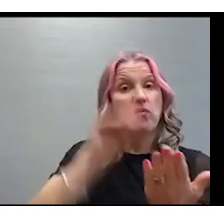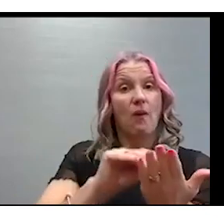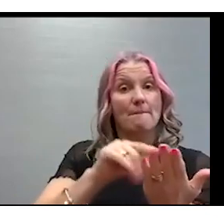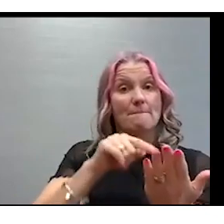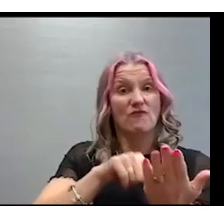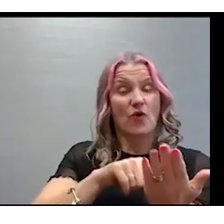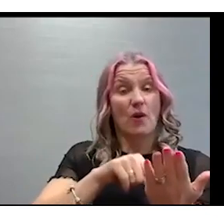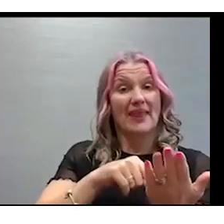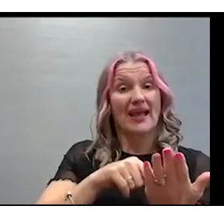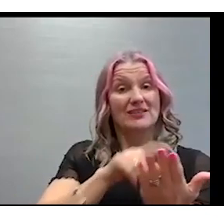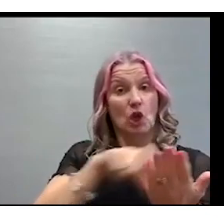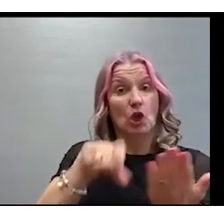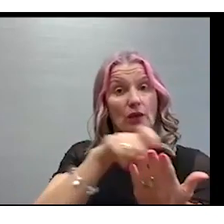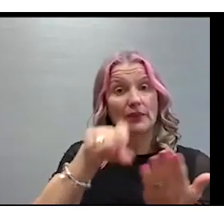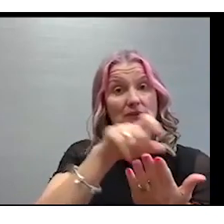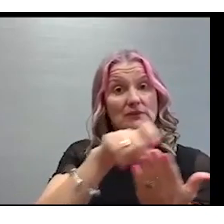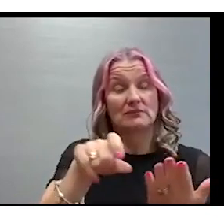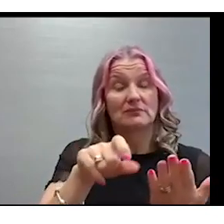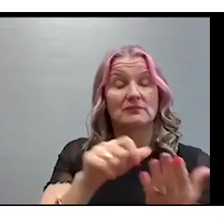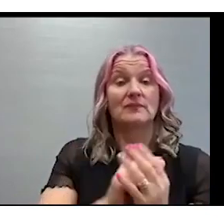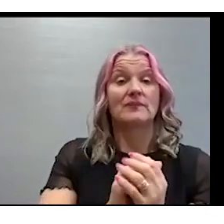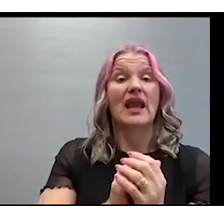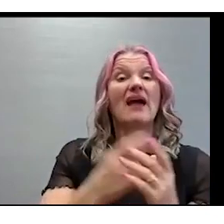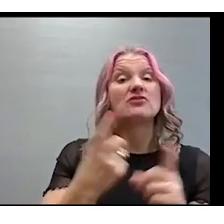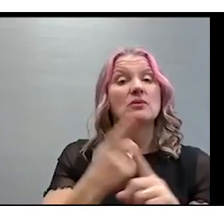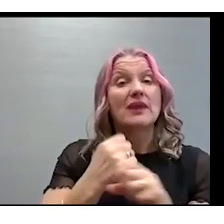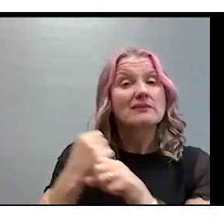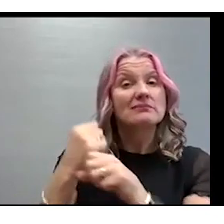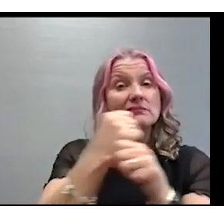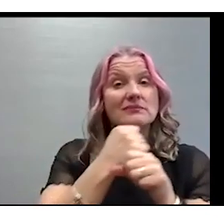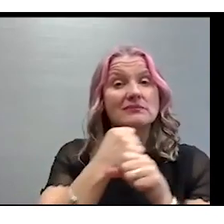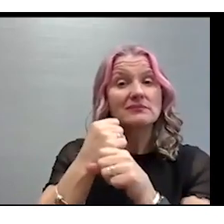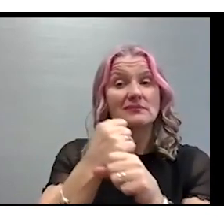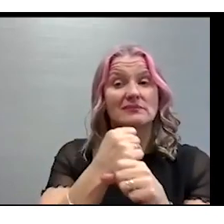We have something that is very general purpose like ChatGPT.